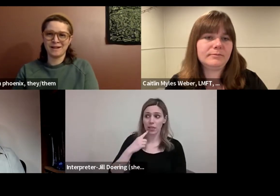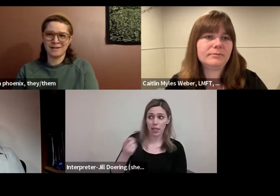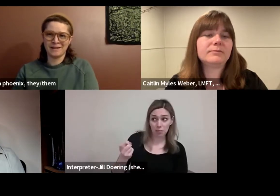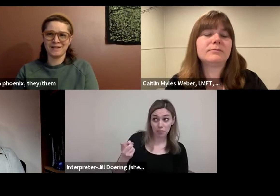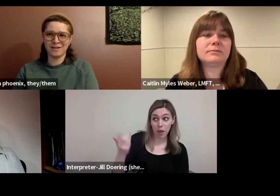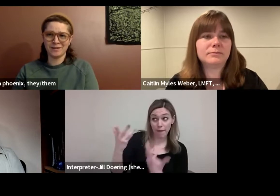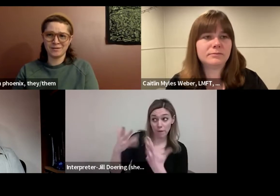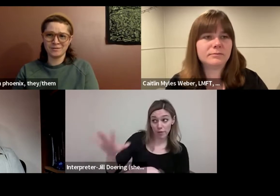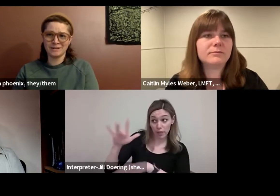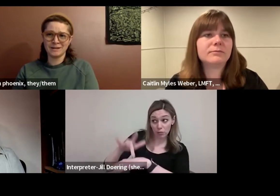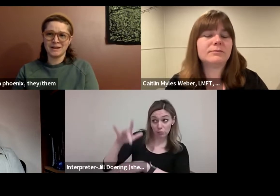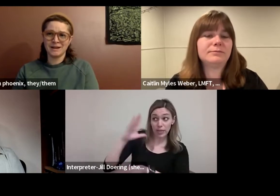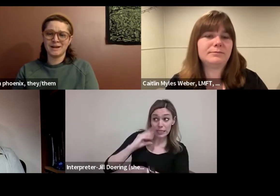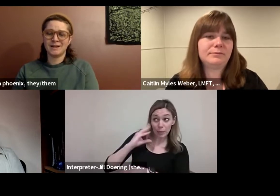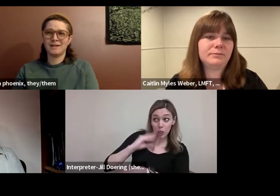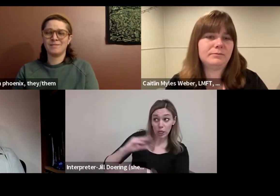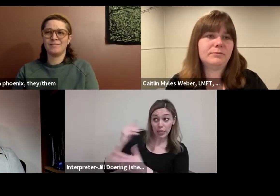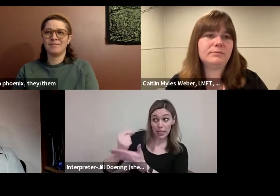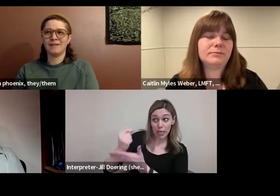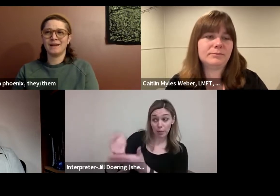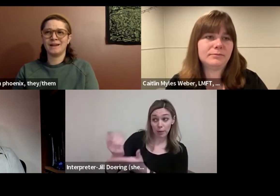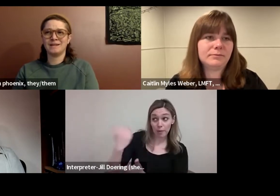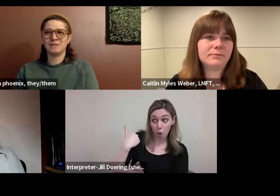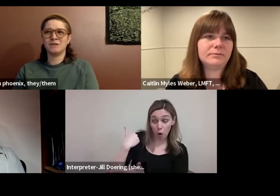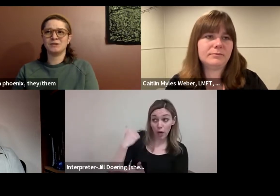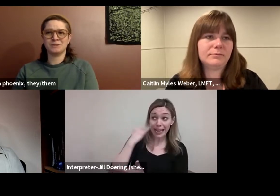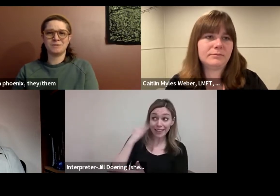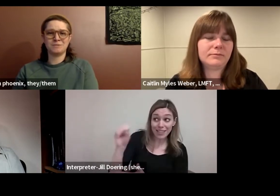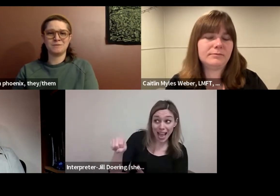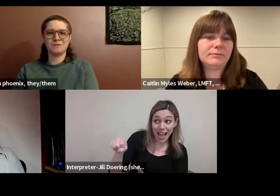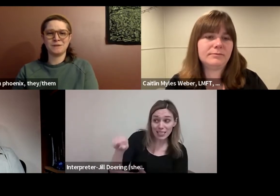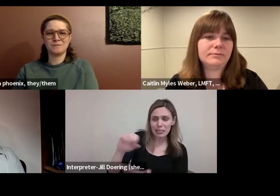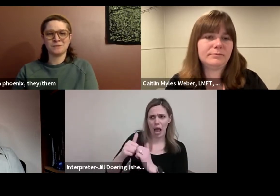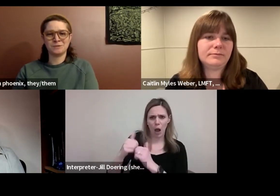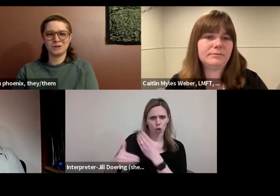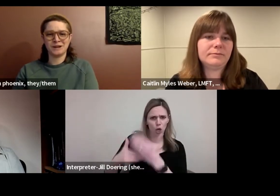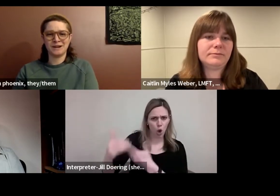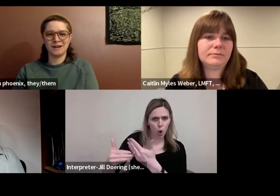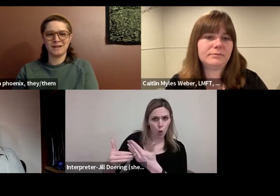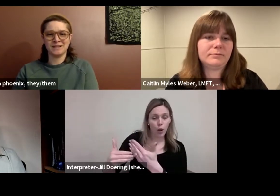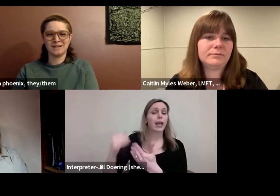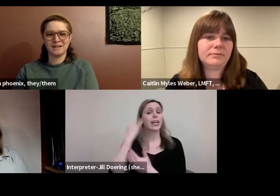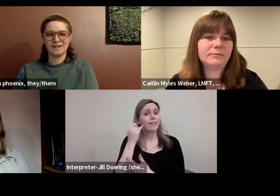How did it go?" And as much as people feel comfortable sharing,